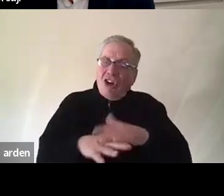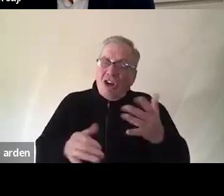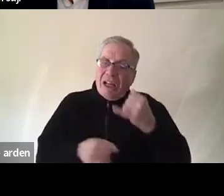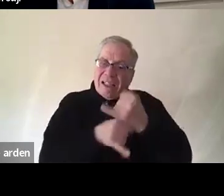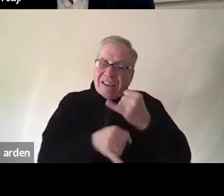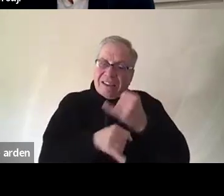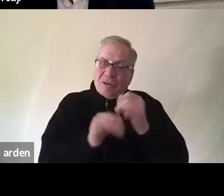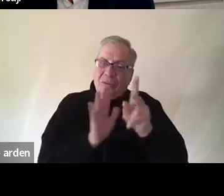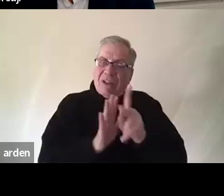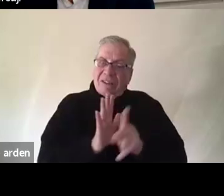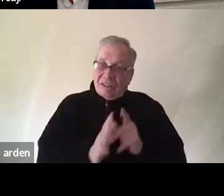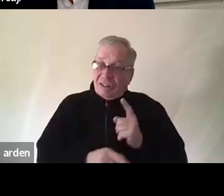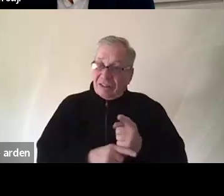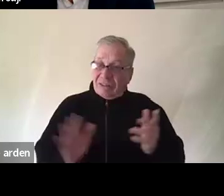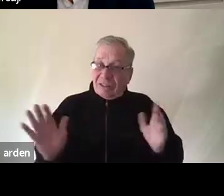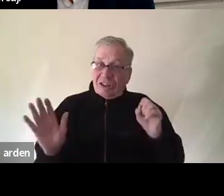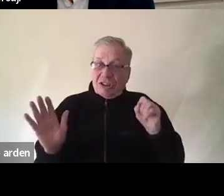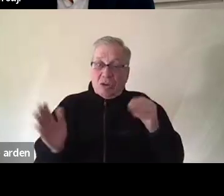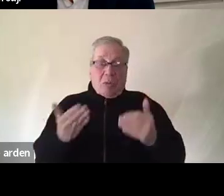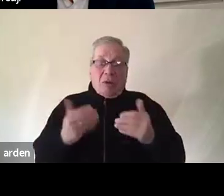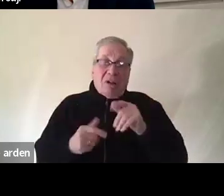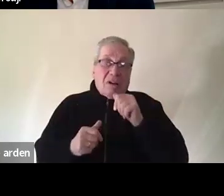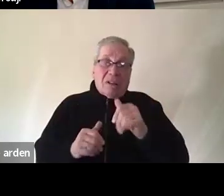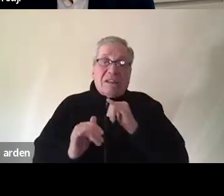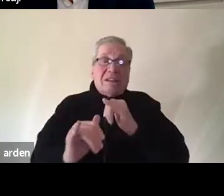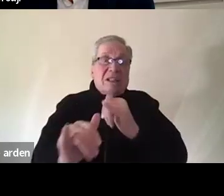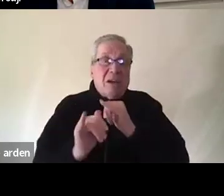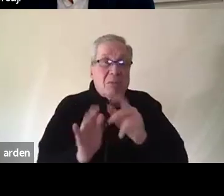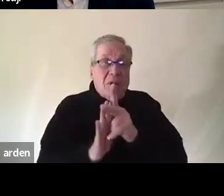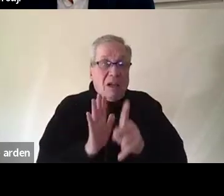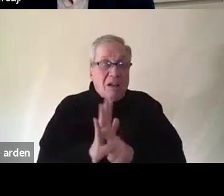policy. So it may not be the same at your institution